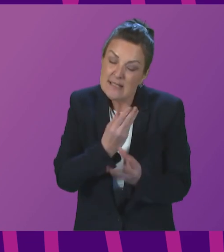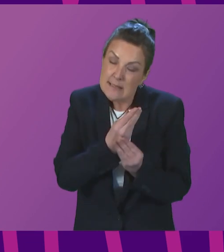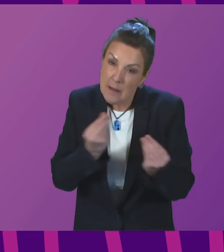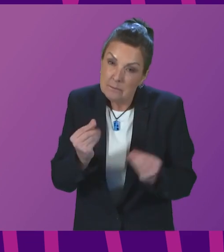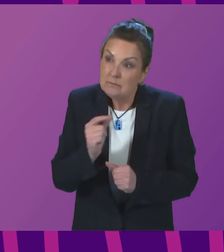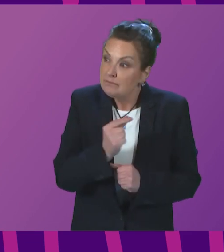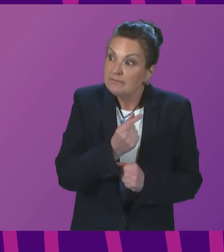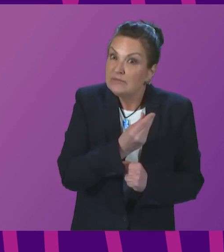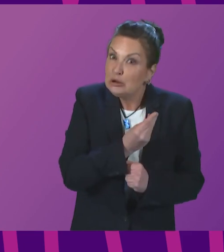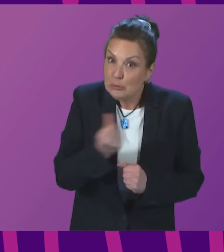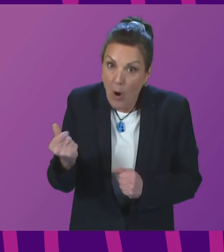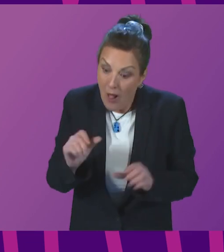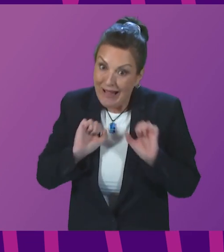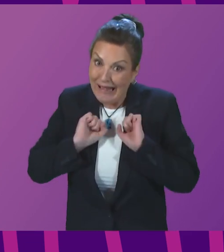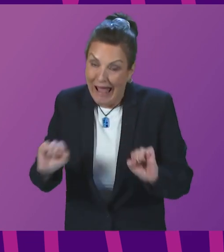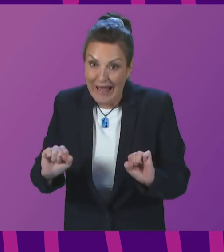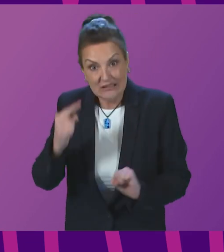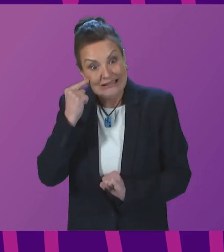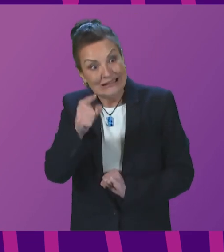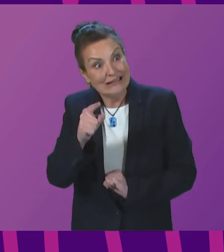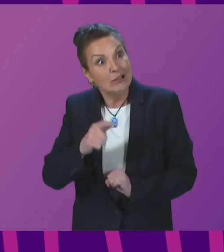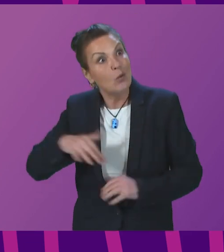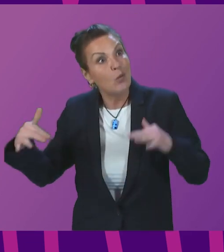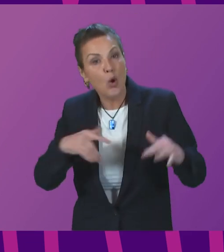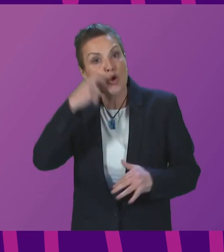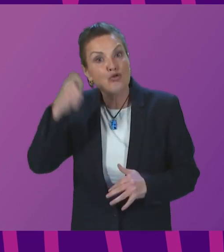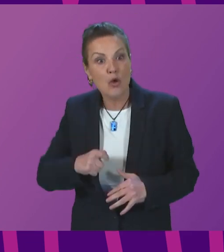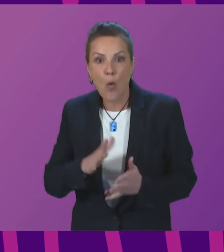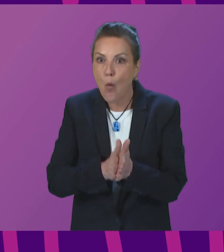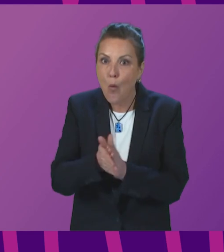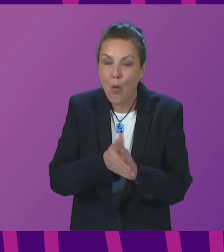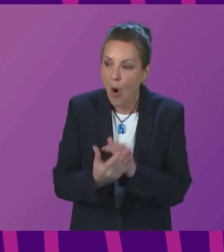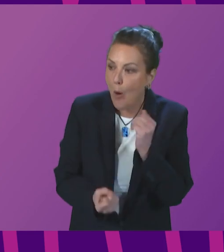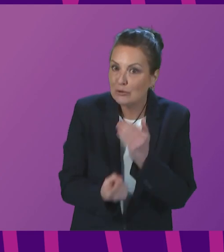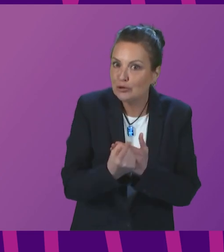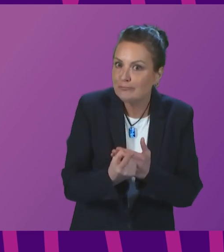opportunity than a tragedy. A number of important organisations, including the Trafficking Awareness Raising Alliance,